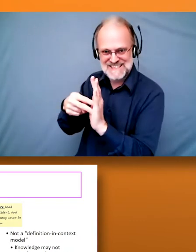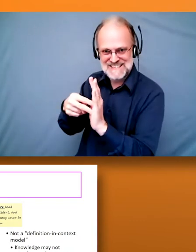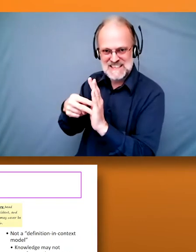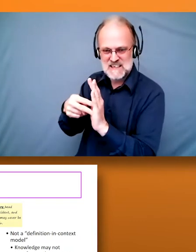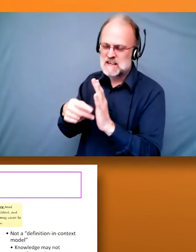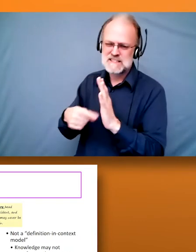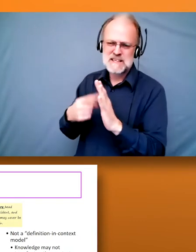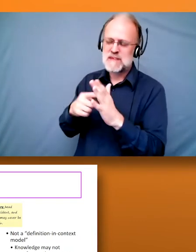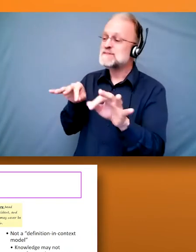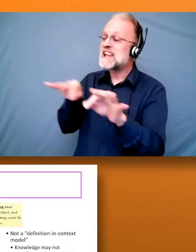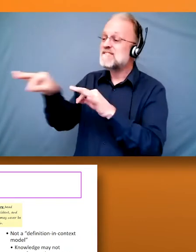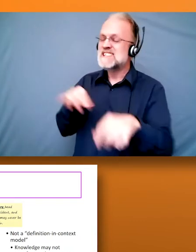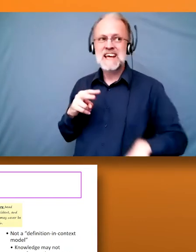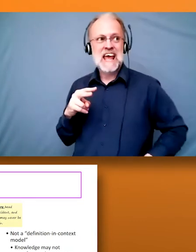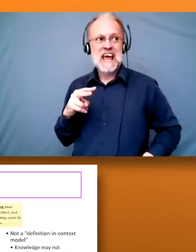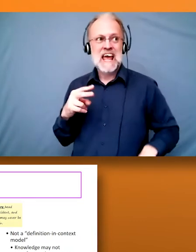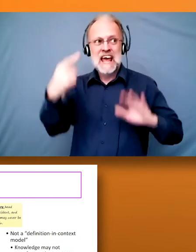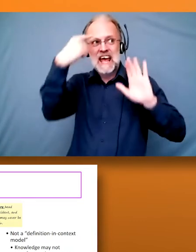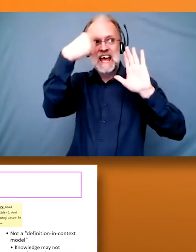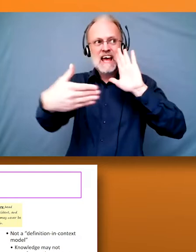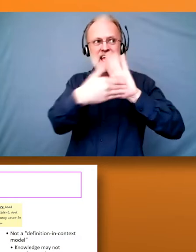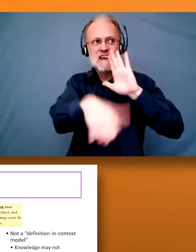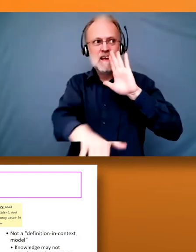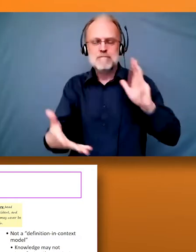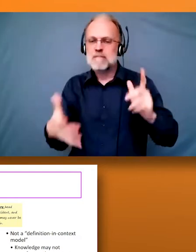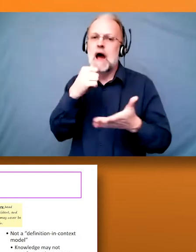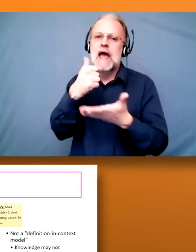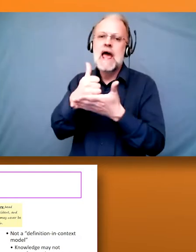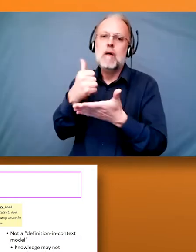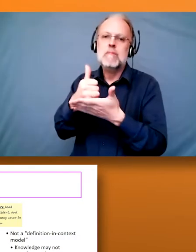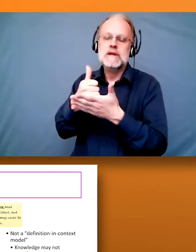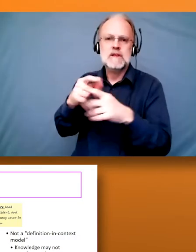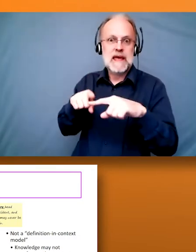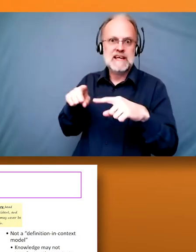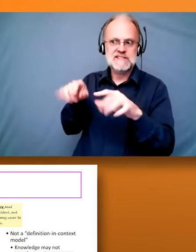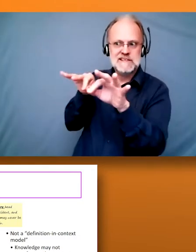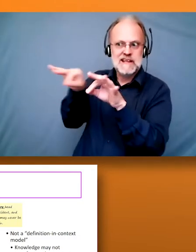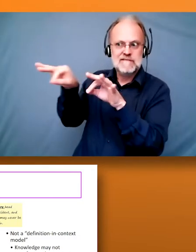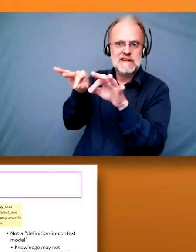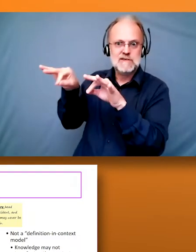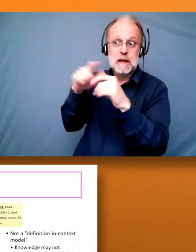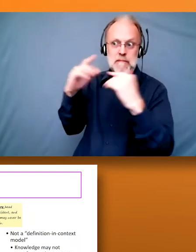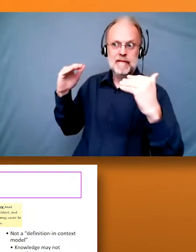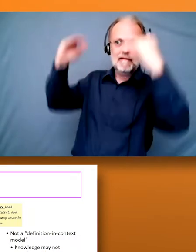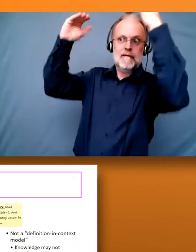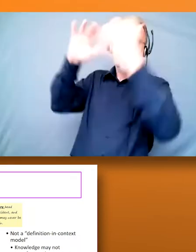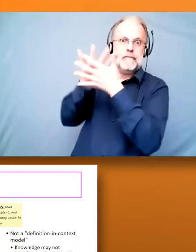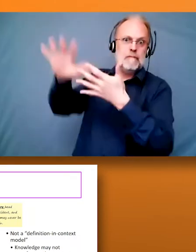Definitions sometimes are not terribly helpful, especially depending on the level that those definitions are written at.